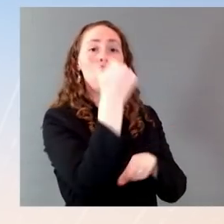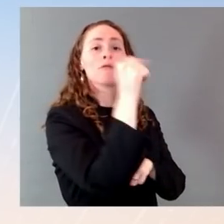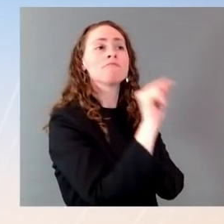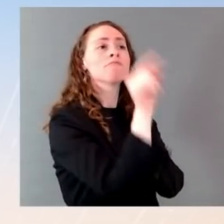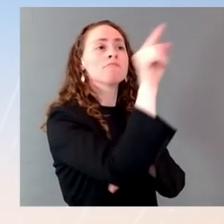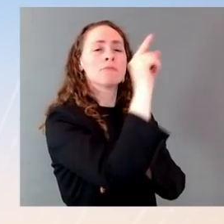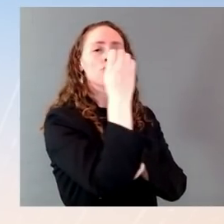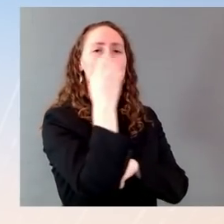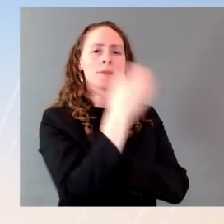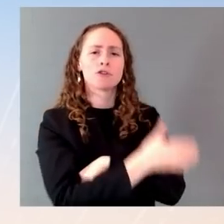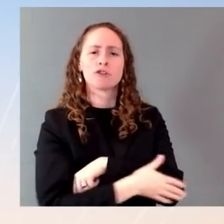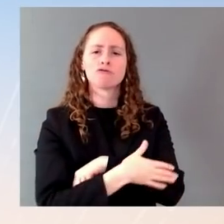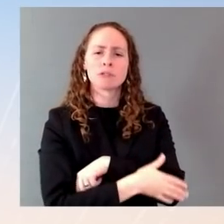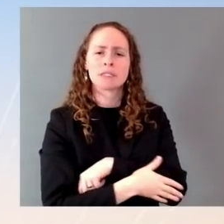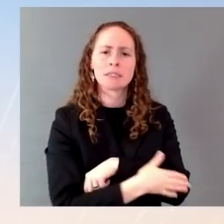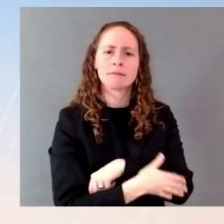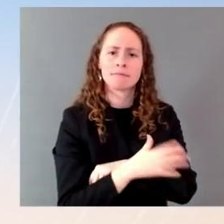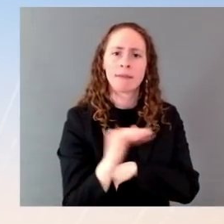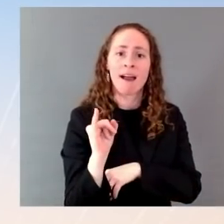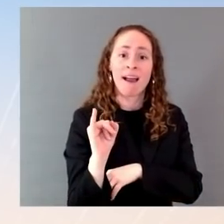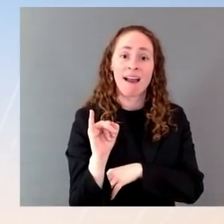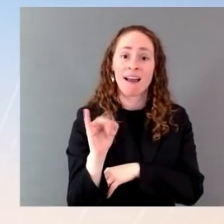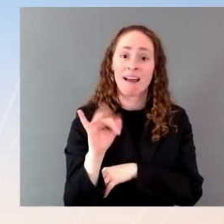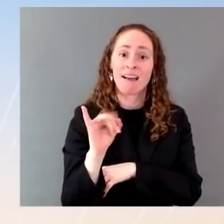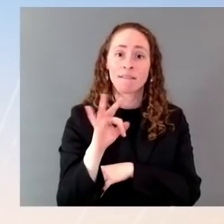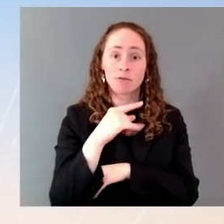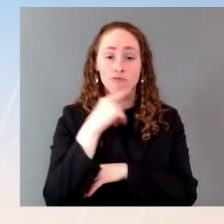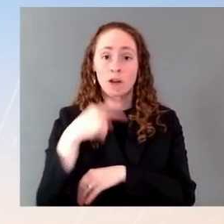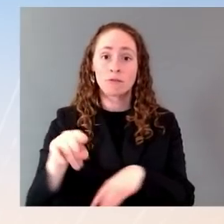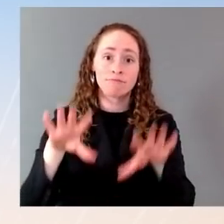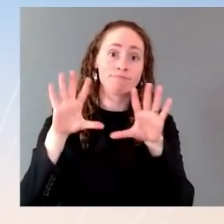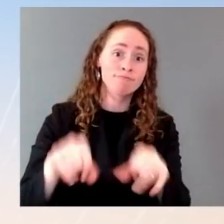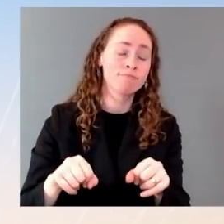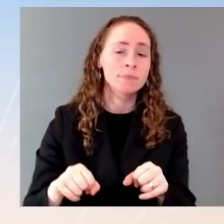who often talk about Nord Stream 2 -- and Jake's July statement --